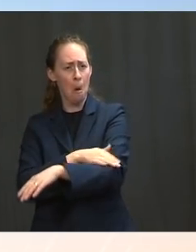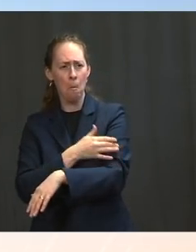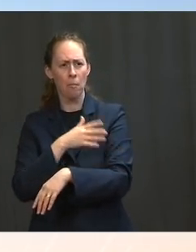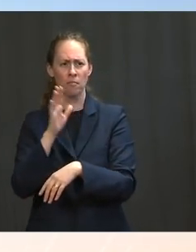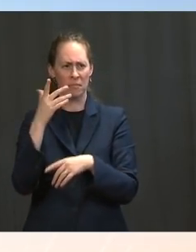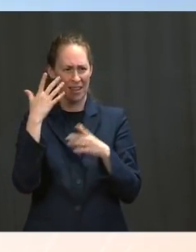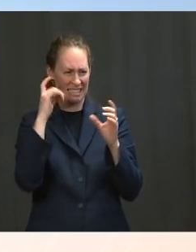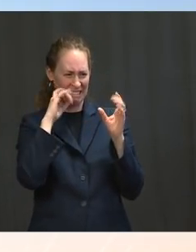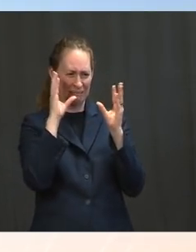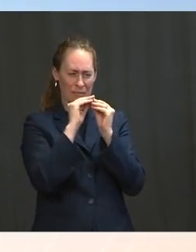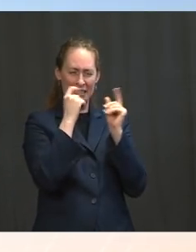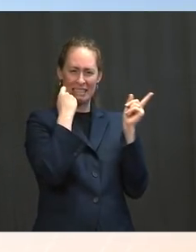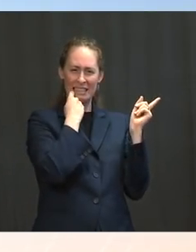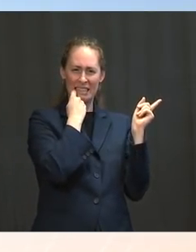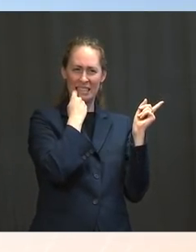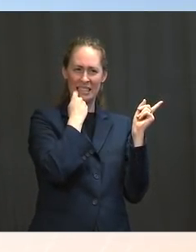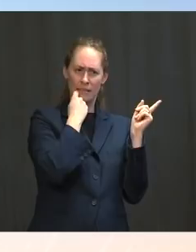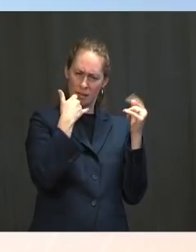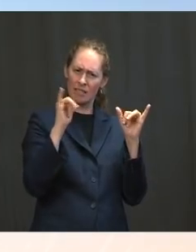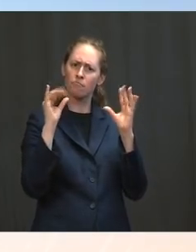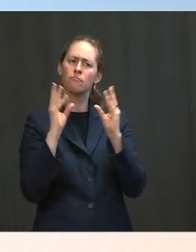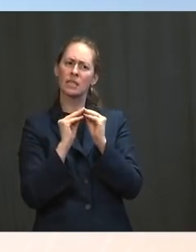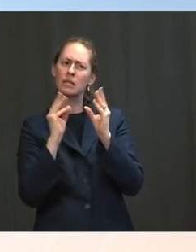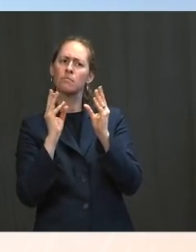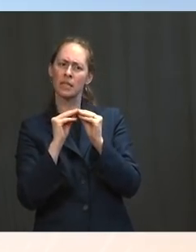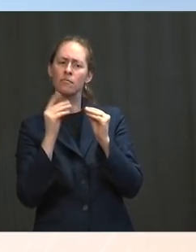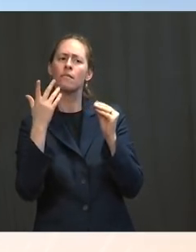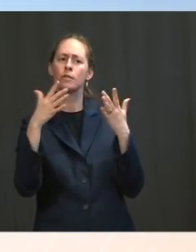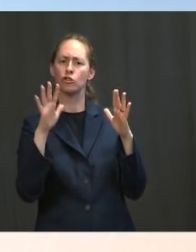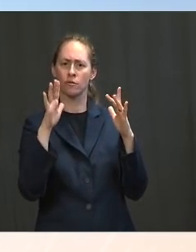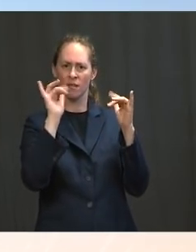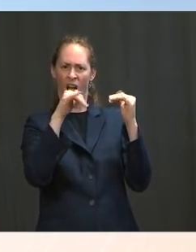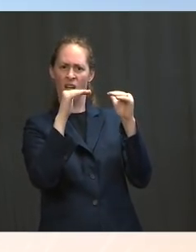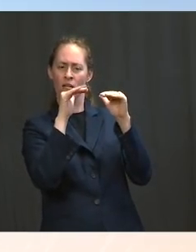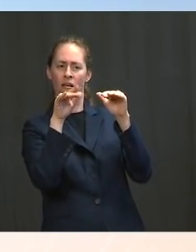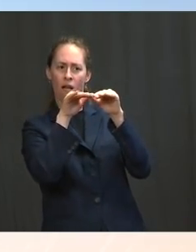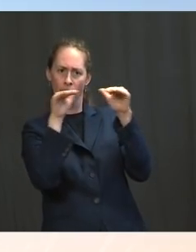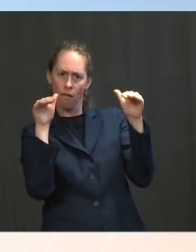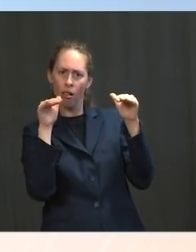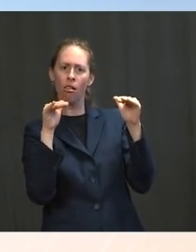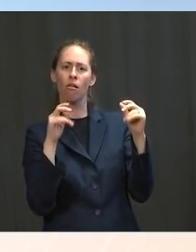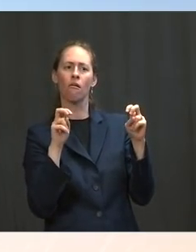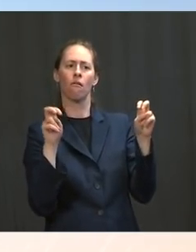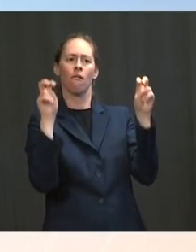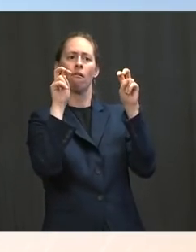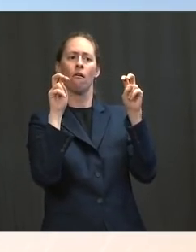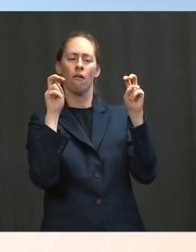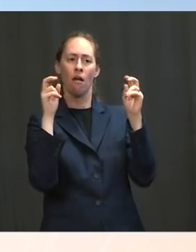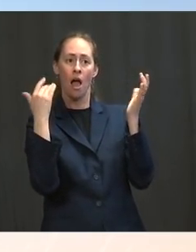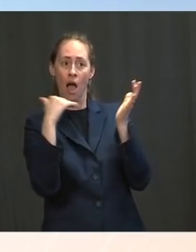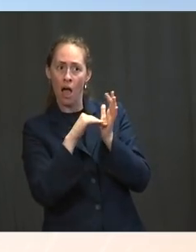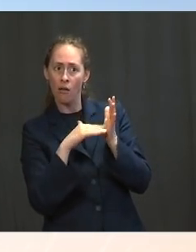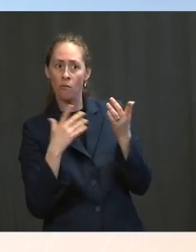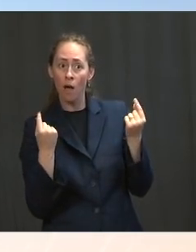We've had ongoing meetings at an expert level pretty much since that point in time. And again, there's another meeting scheduled for next week.